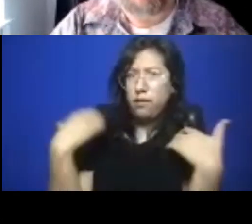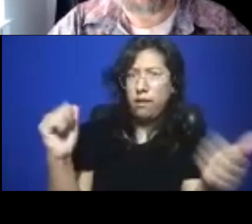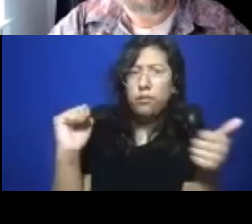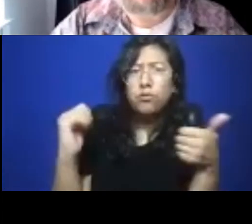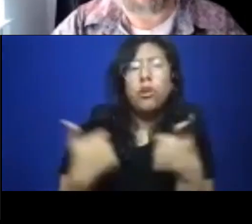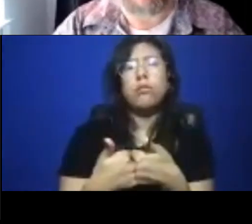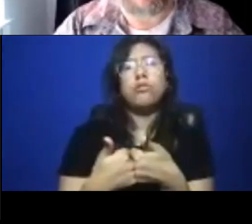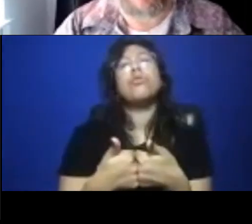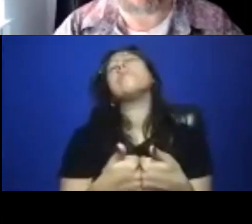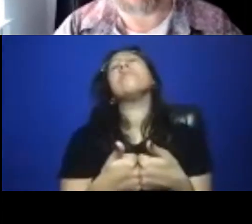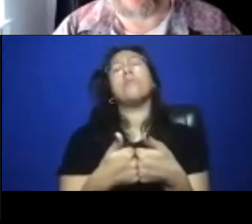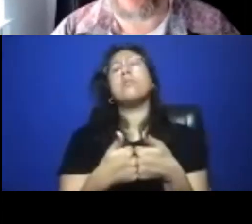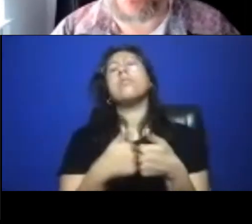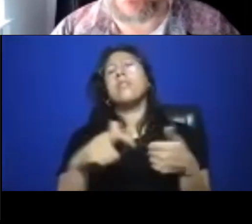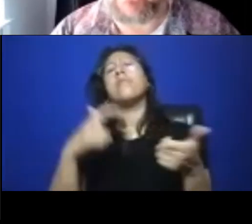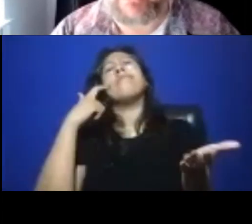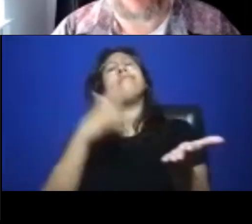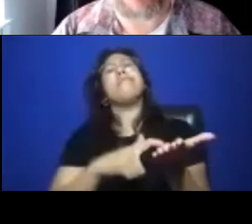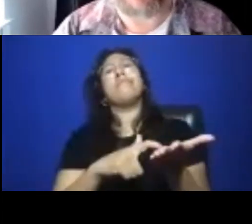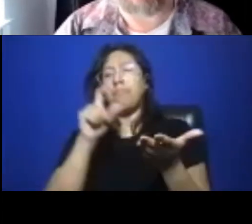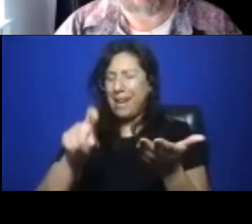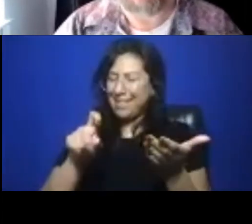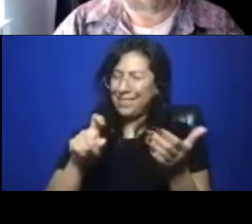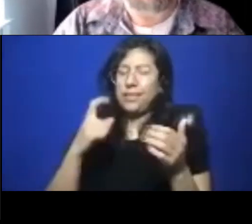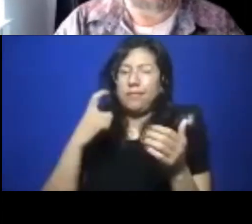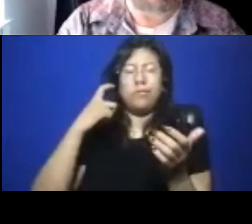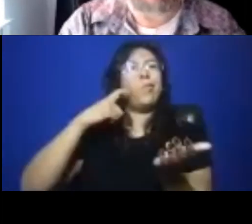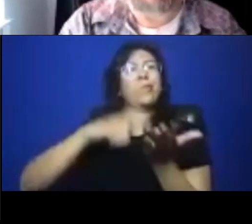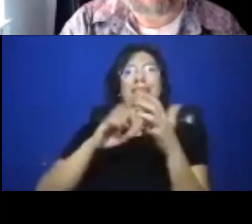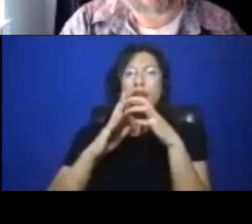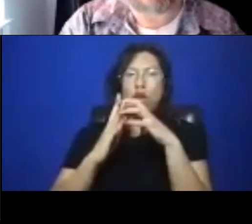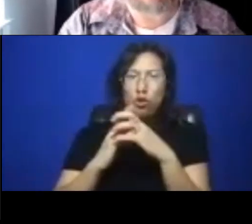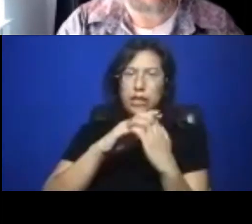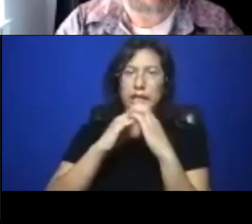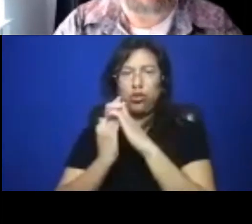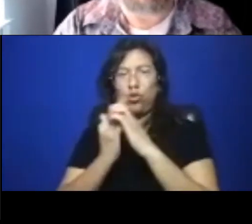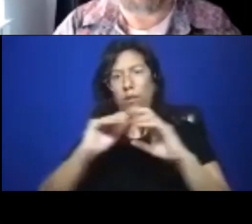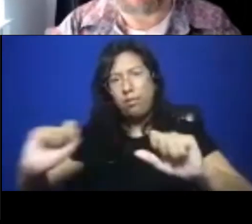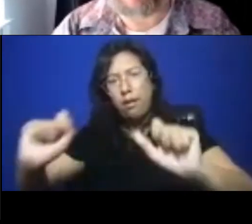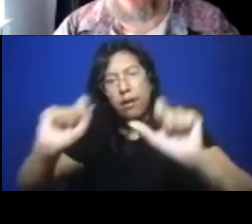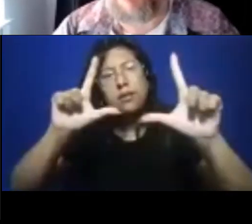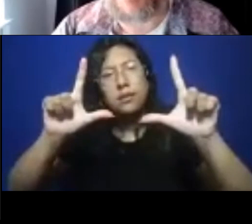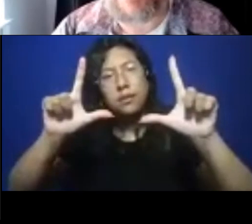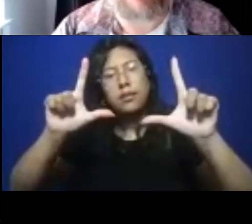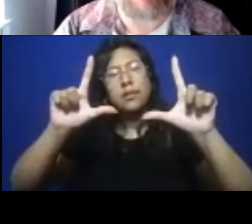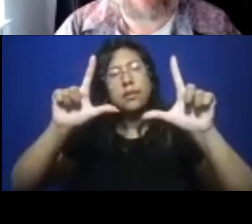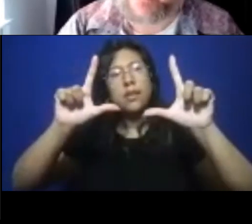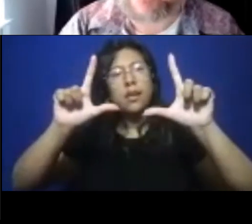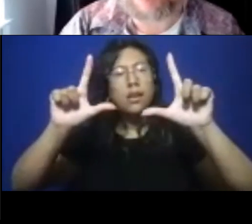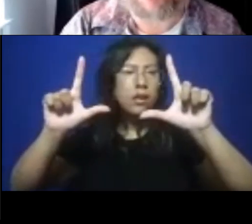we really have to look at it through an intersectional lens. So when we look at folks encompassing their race,